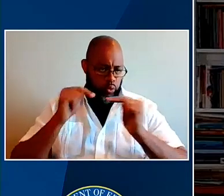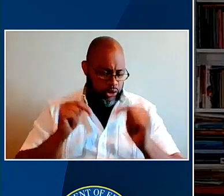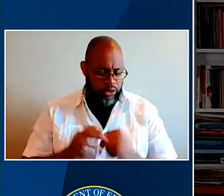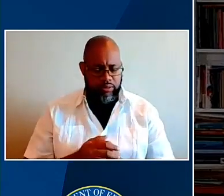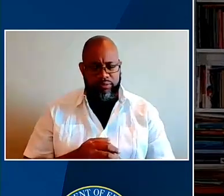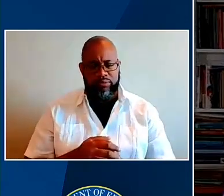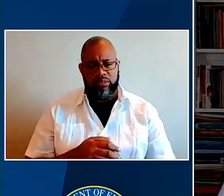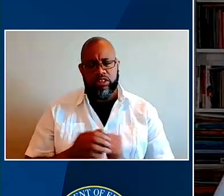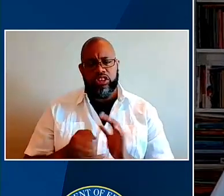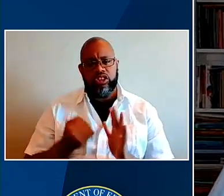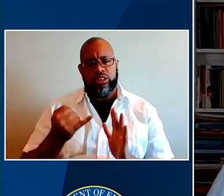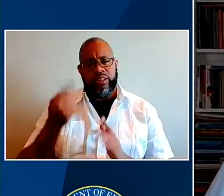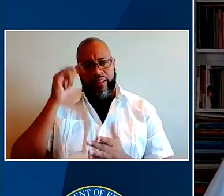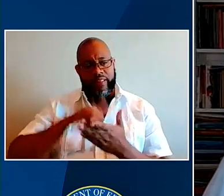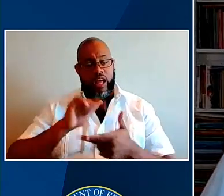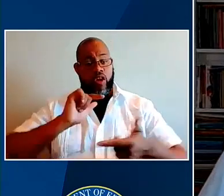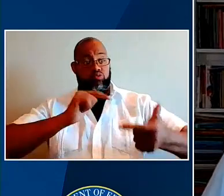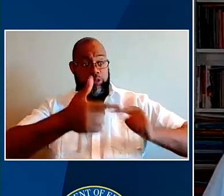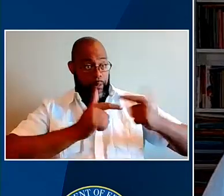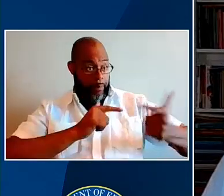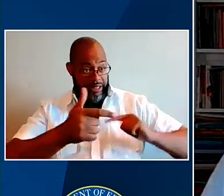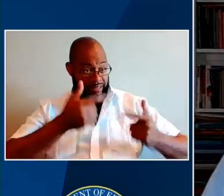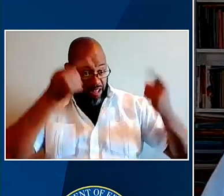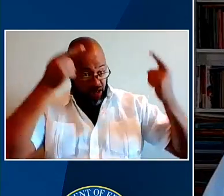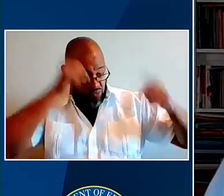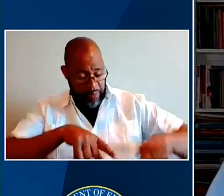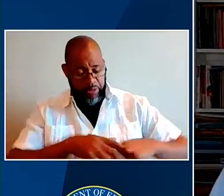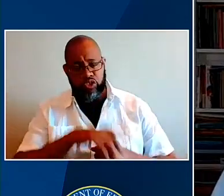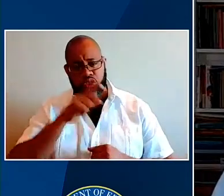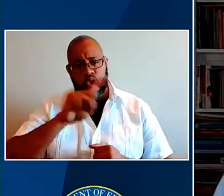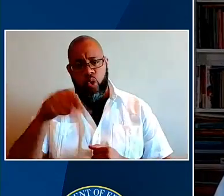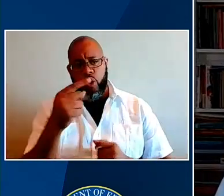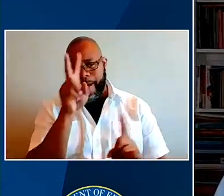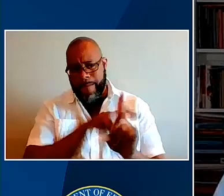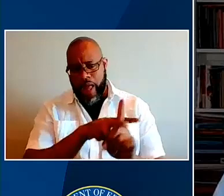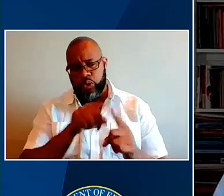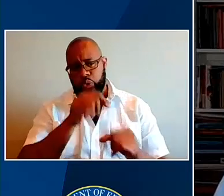that reciprocity agreements should only apply to institutions that have an